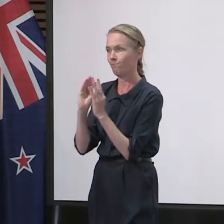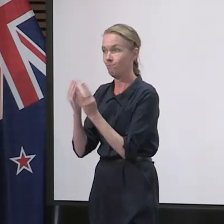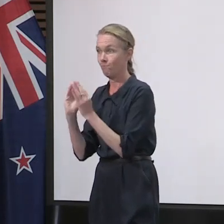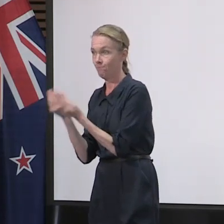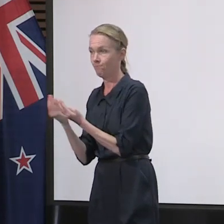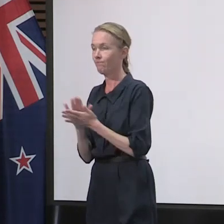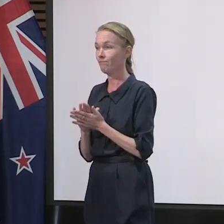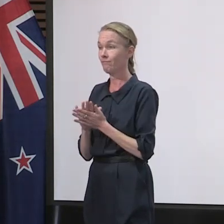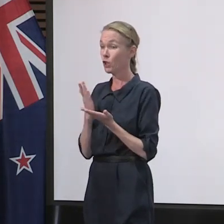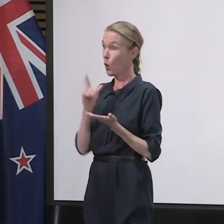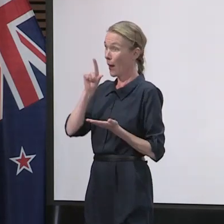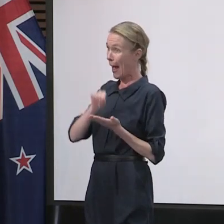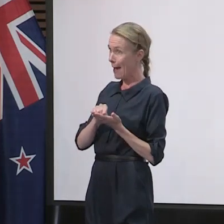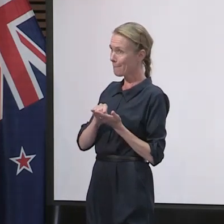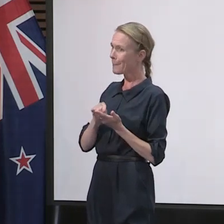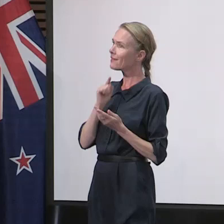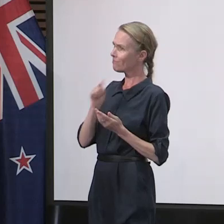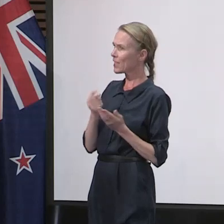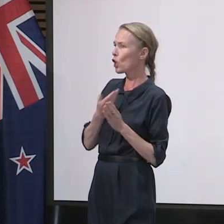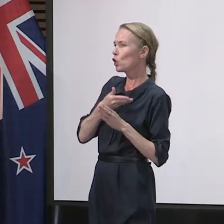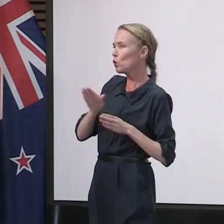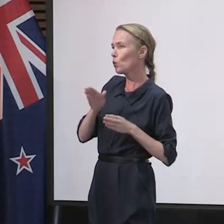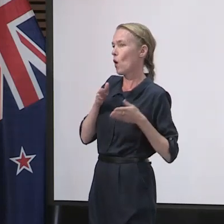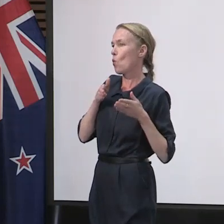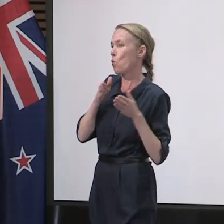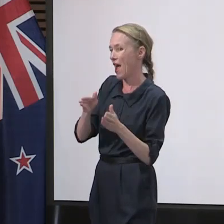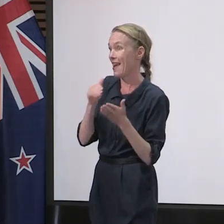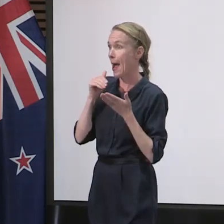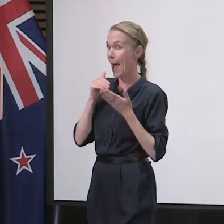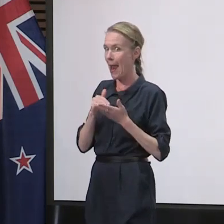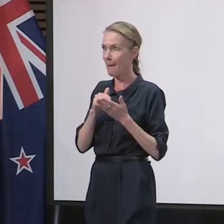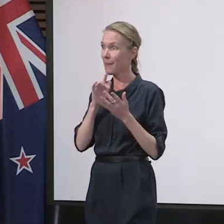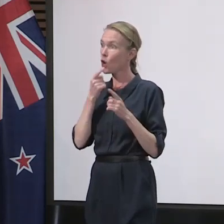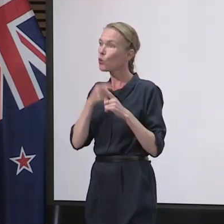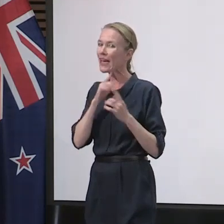and test those people as well. So, the app is another tool in